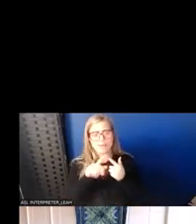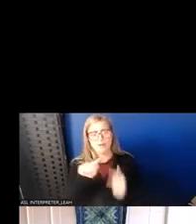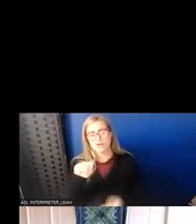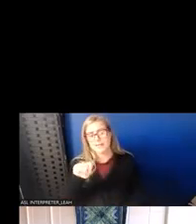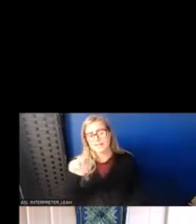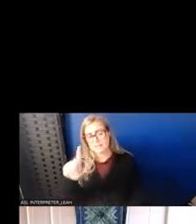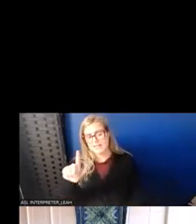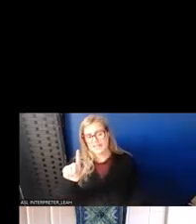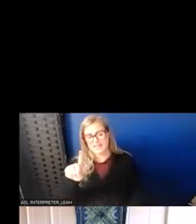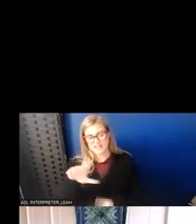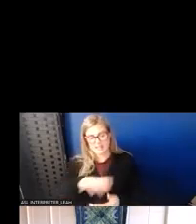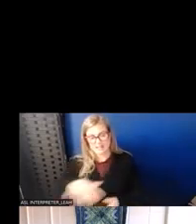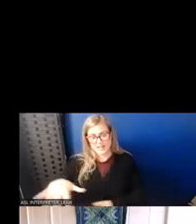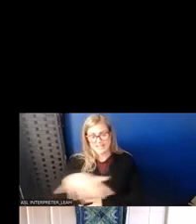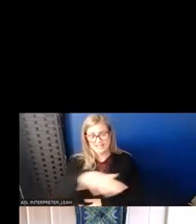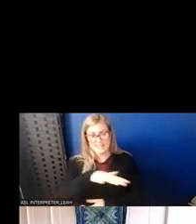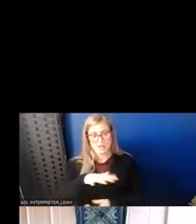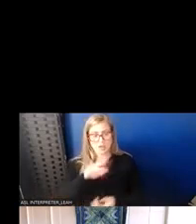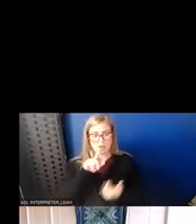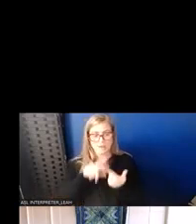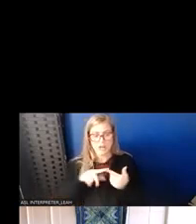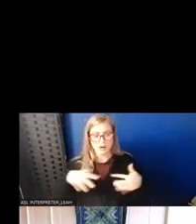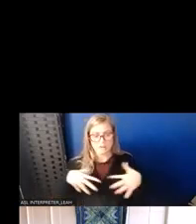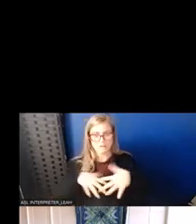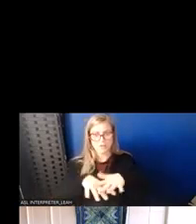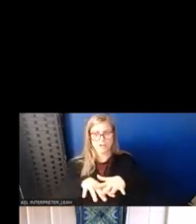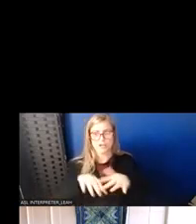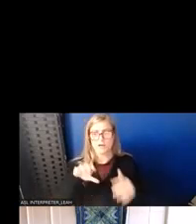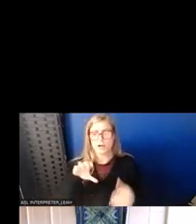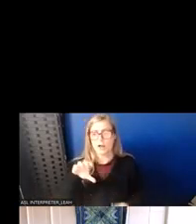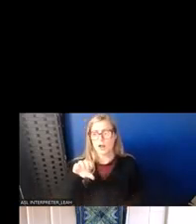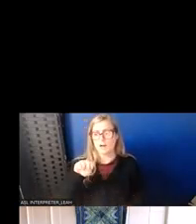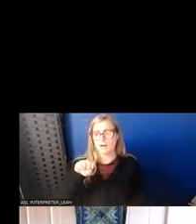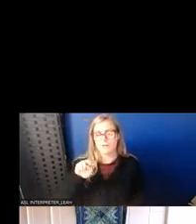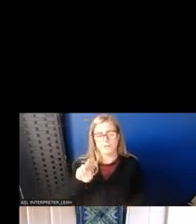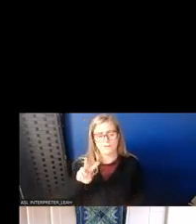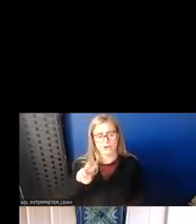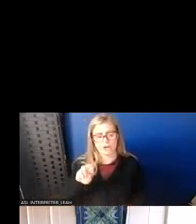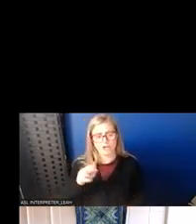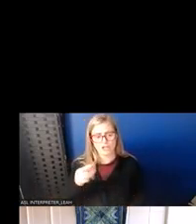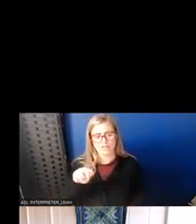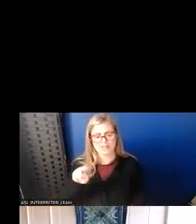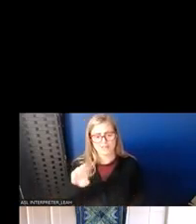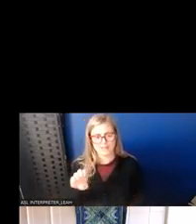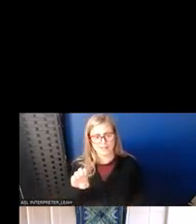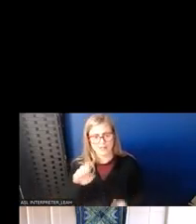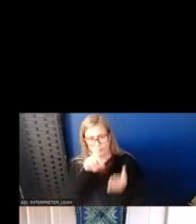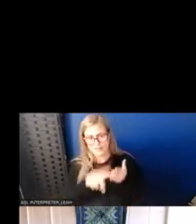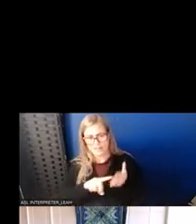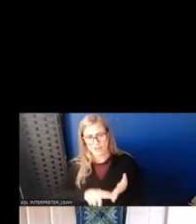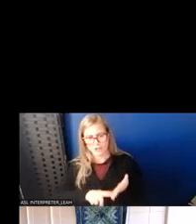They have of specific funding initiative called growing convergence research. But this is we're really seeing this across the funding